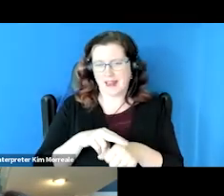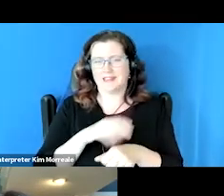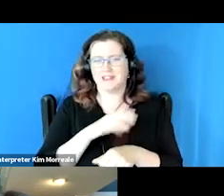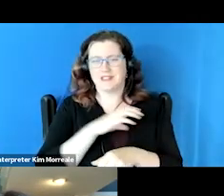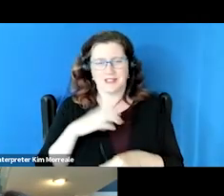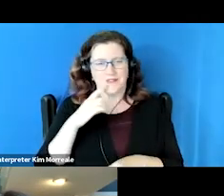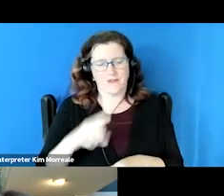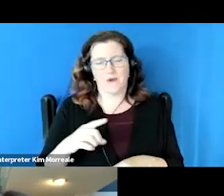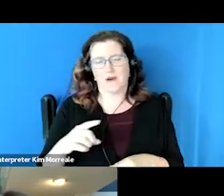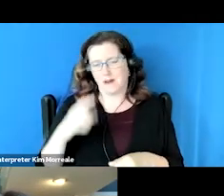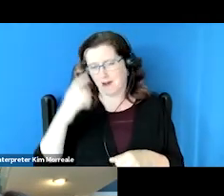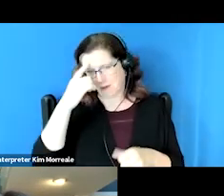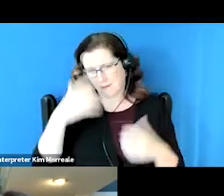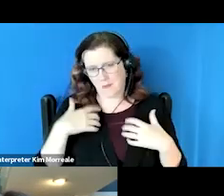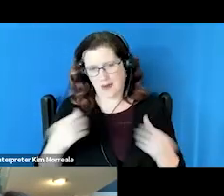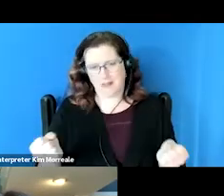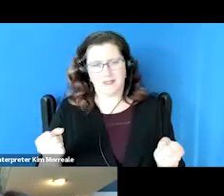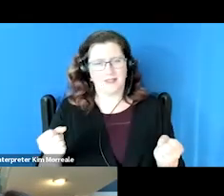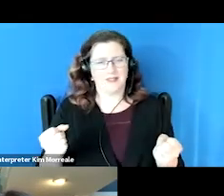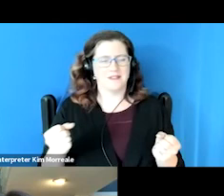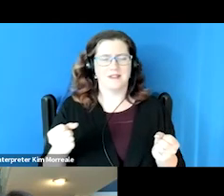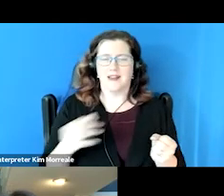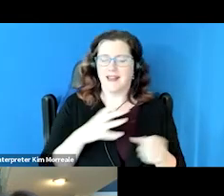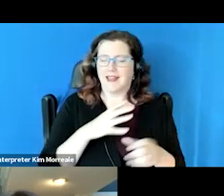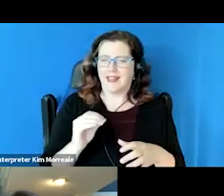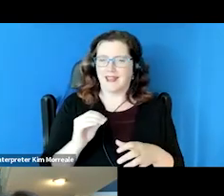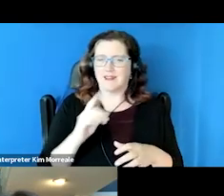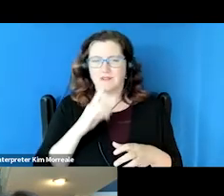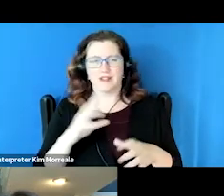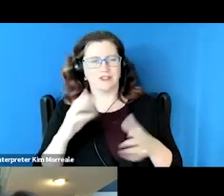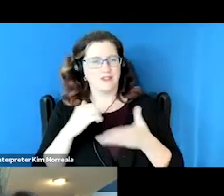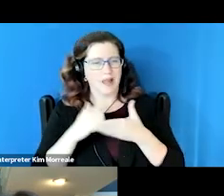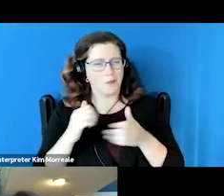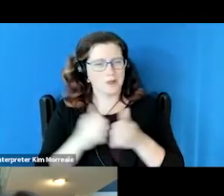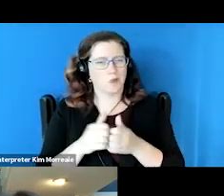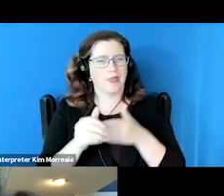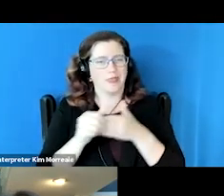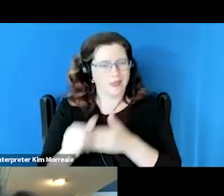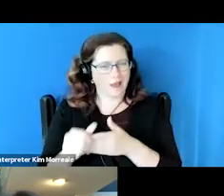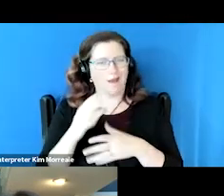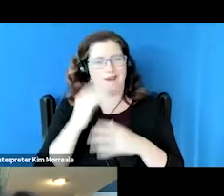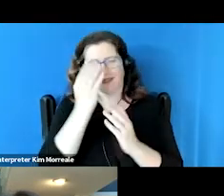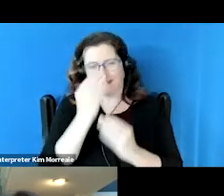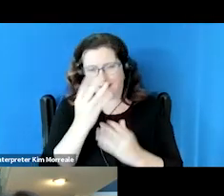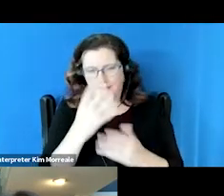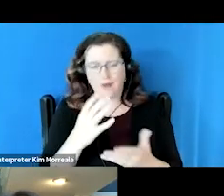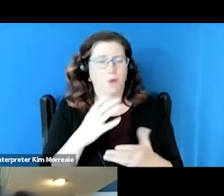for their work in helping us put together the guide and the infographic and these great discussions.